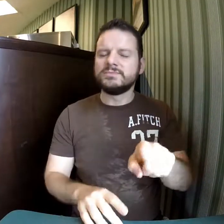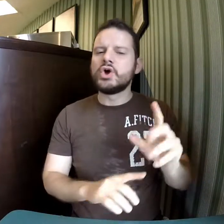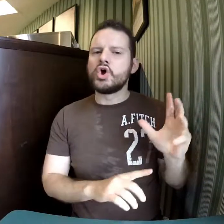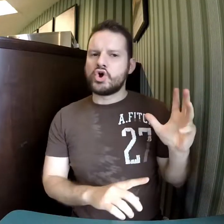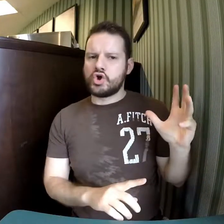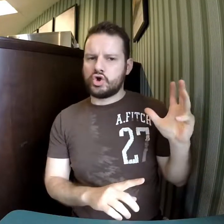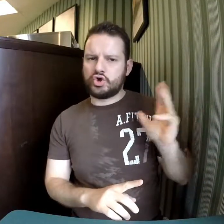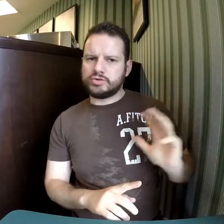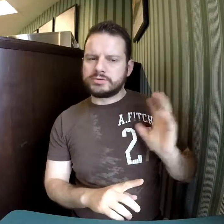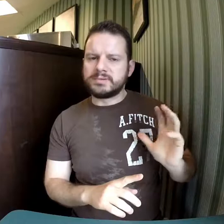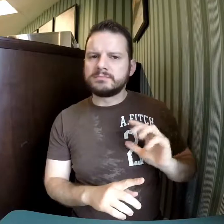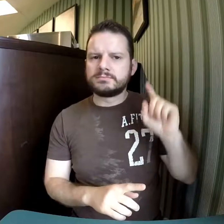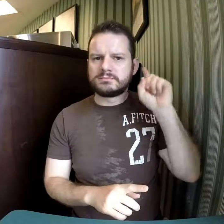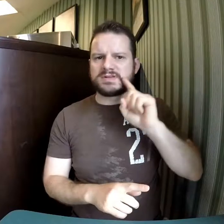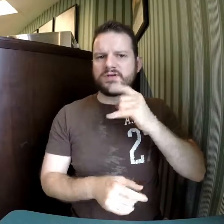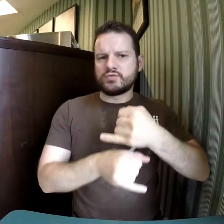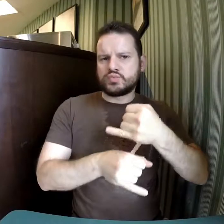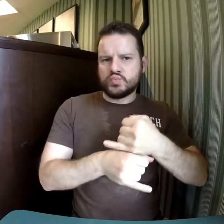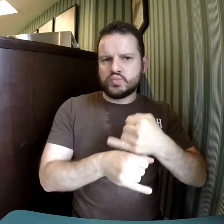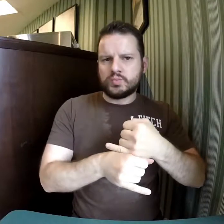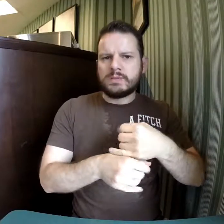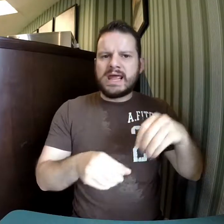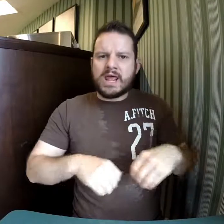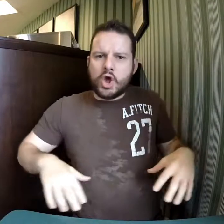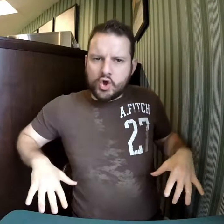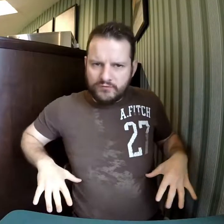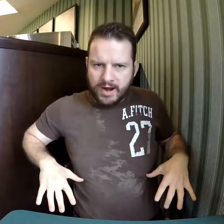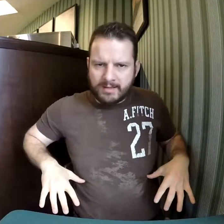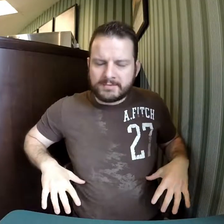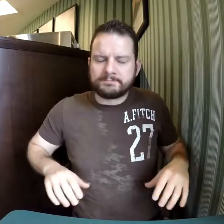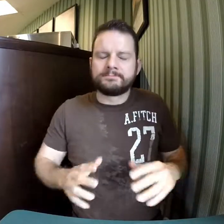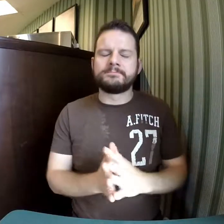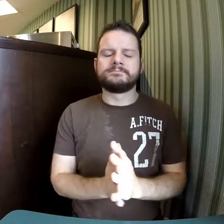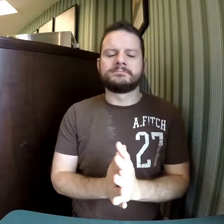this is actually used to be a deaf school in Newfoundland.